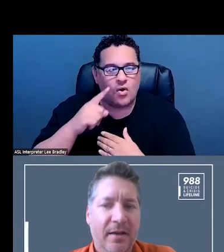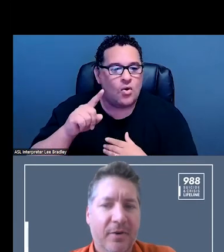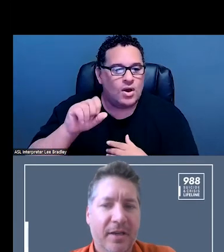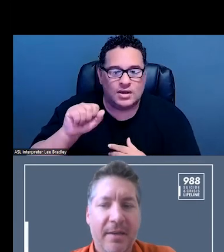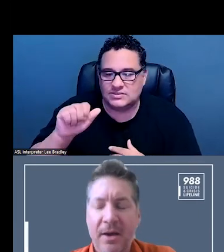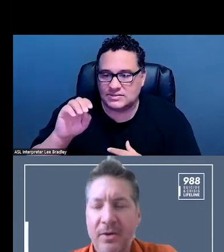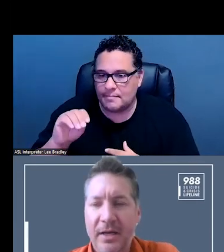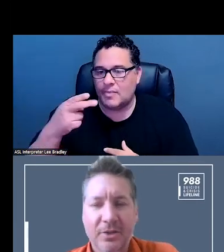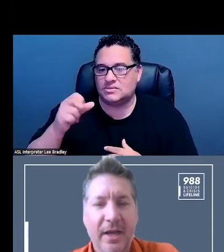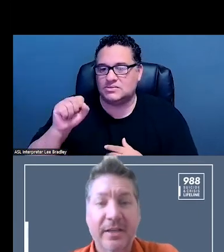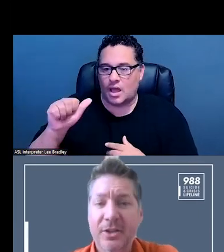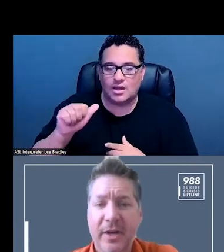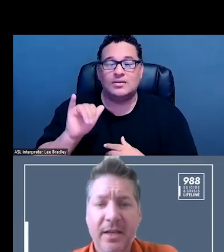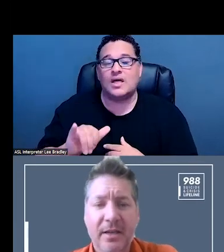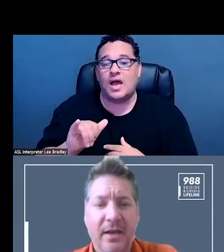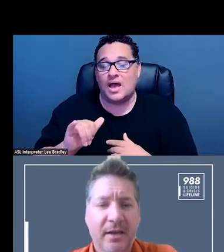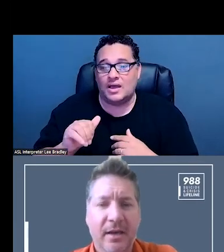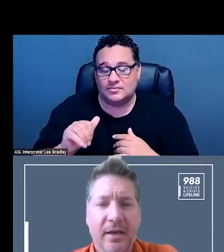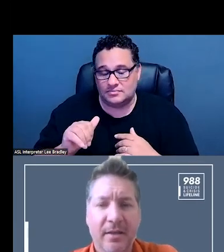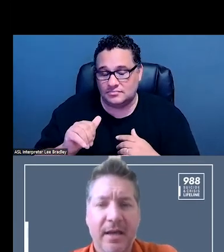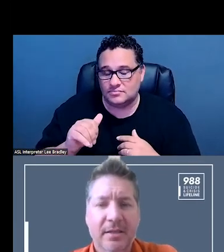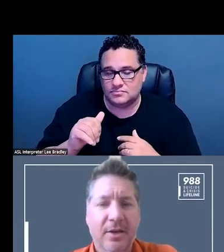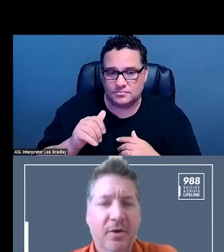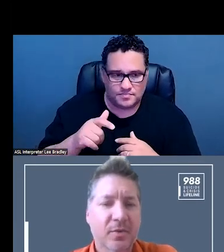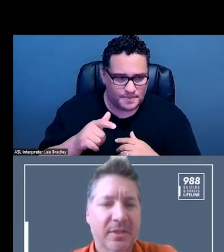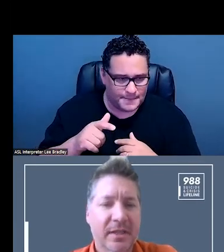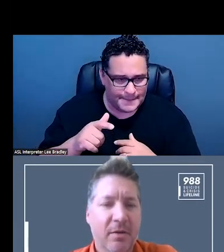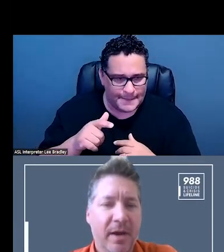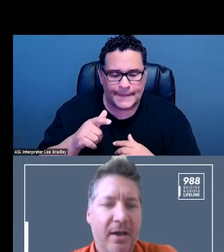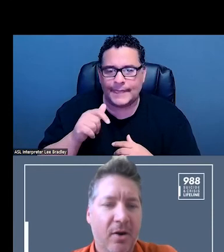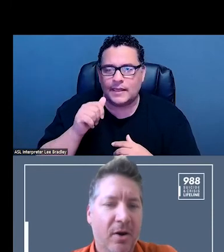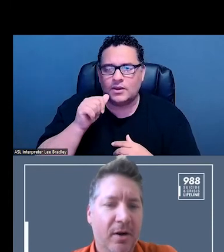EFFORT CAME OUT TO AHEAD YESTERDAY AND THE NOTICE WAS SENT OUT BY OUR